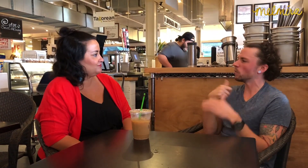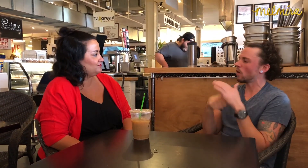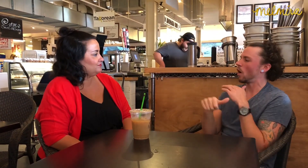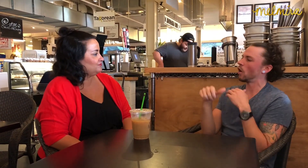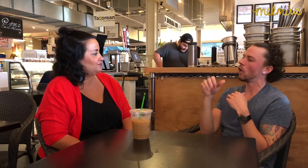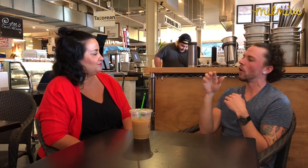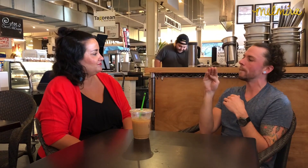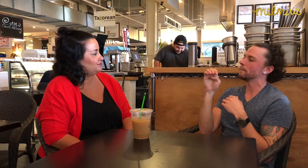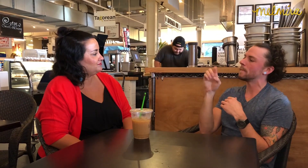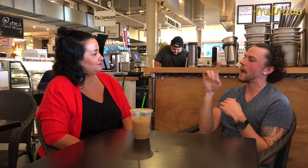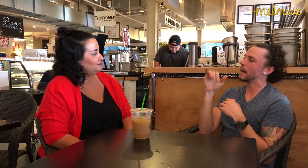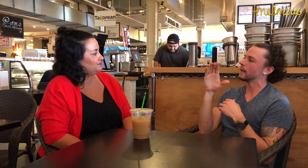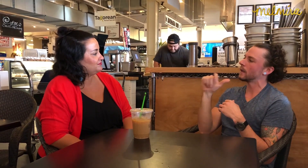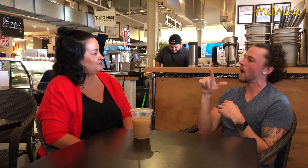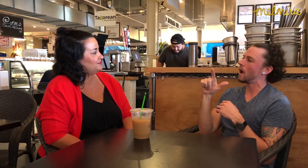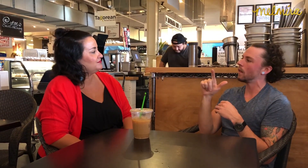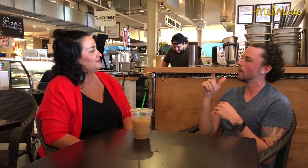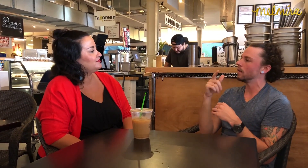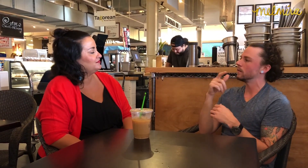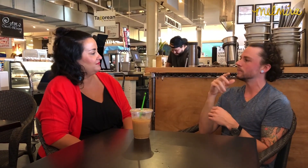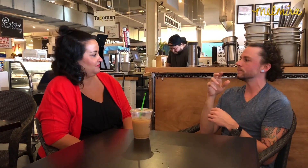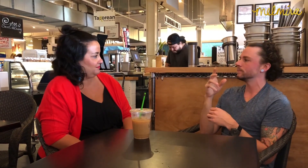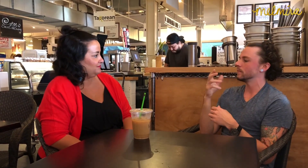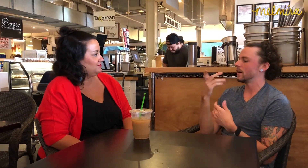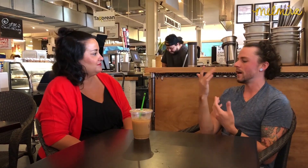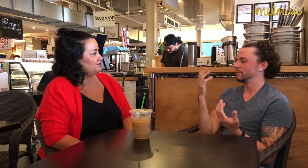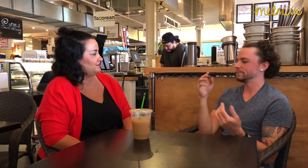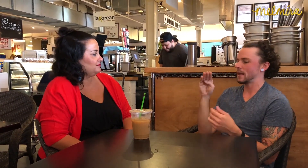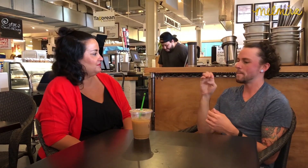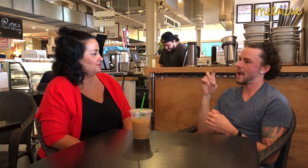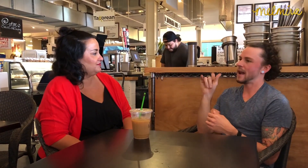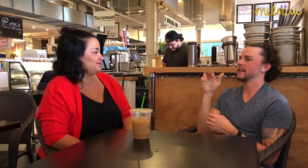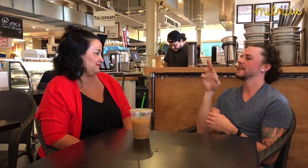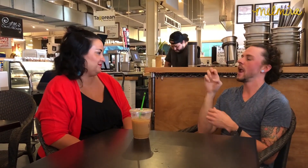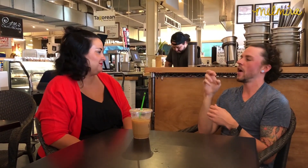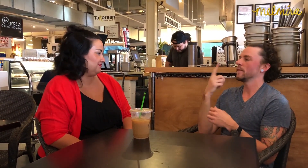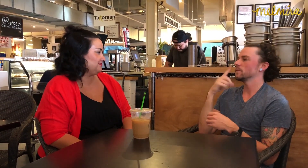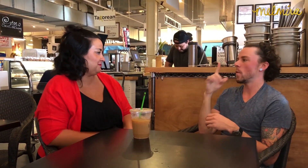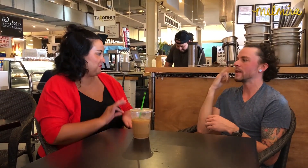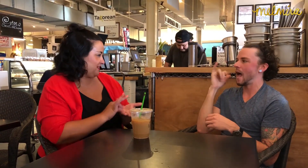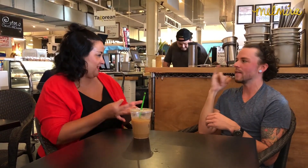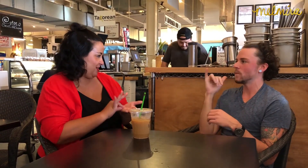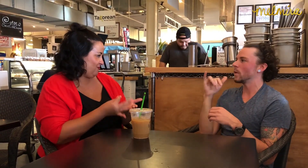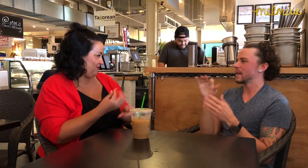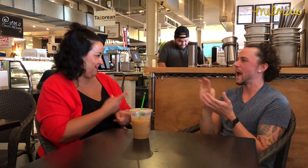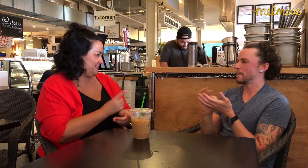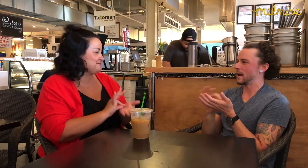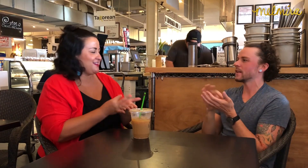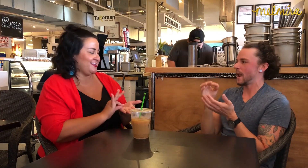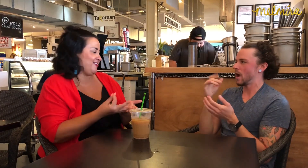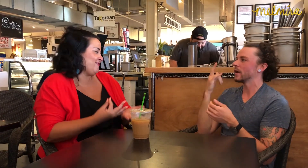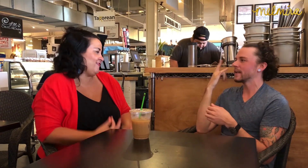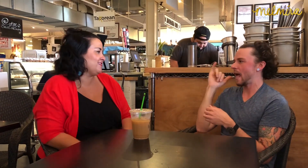That was because I was under the medical..medicare for the... Medicare, right?